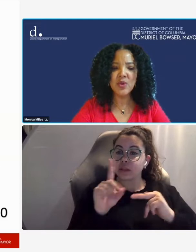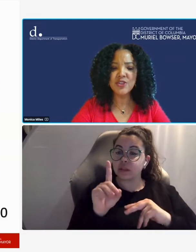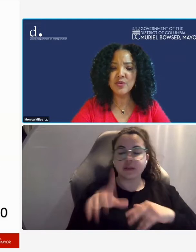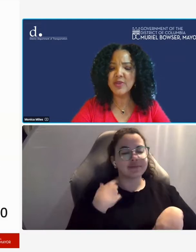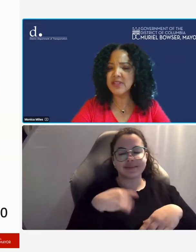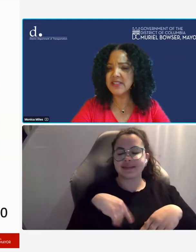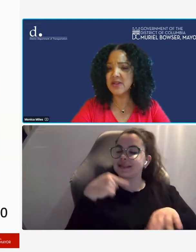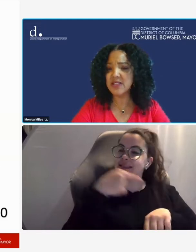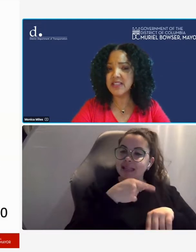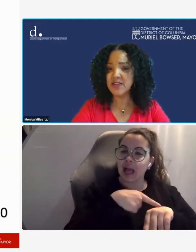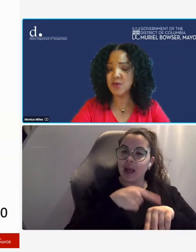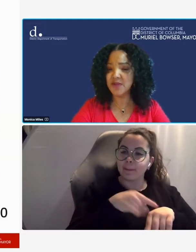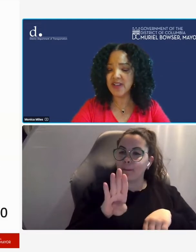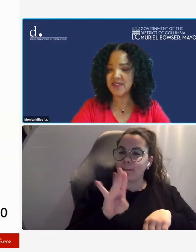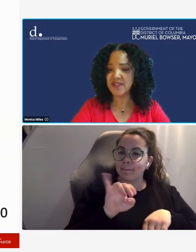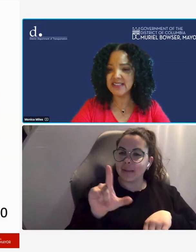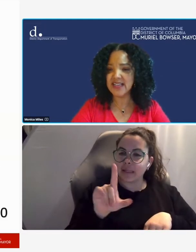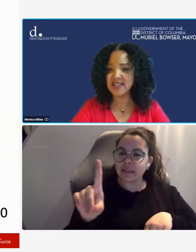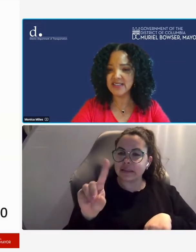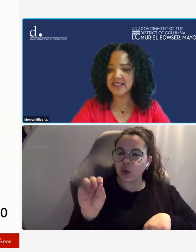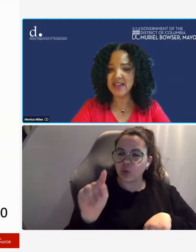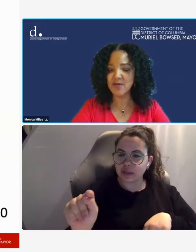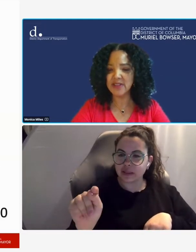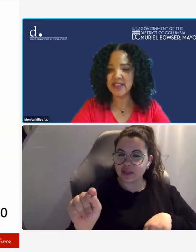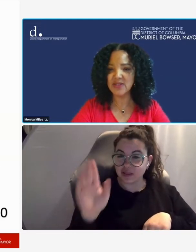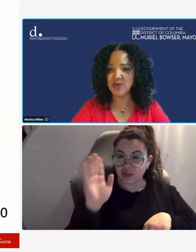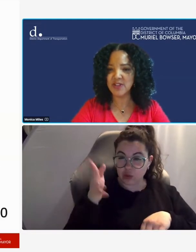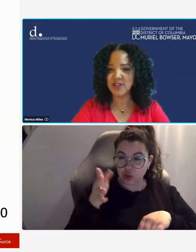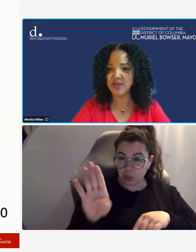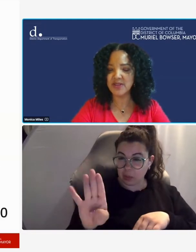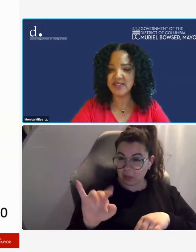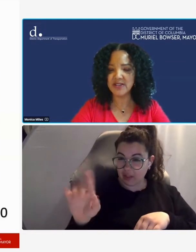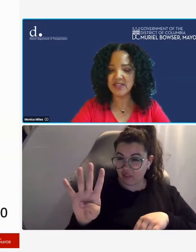you bill the dlt the forty five thousand dollars does that relate to what you would build the d.o.t